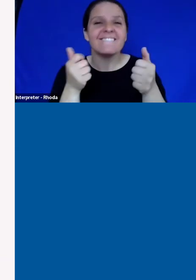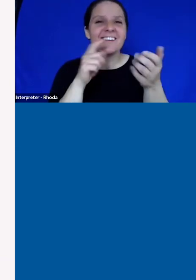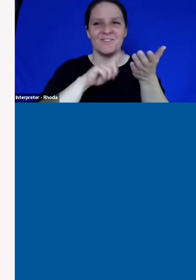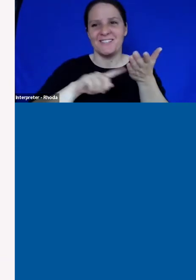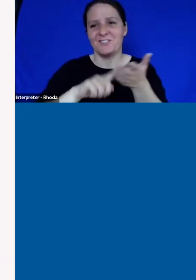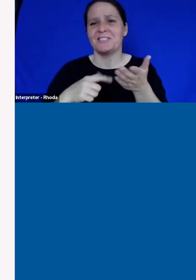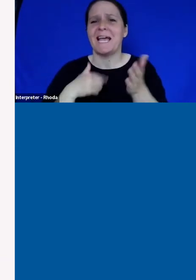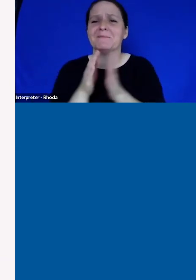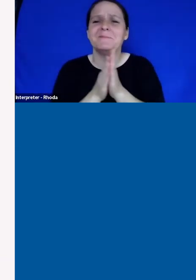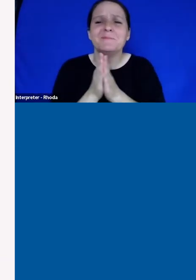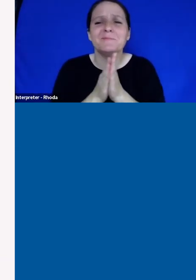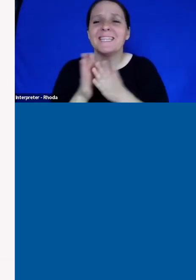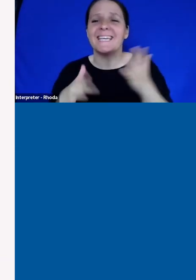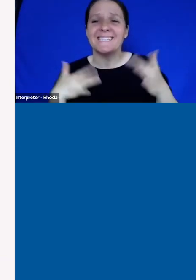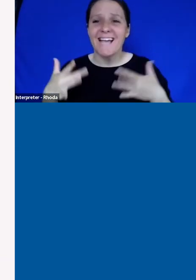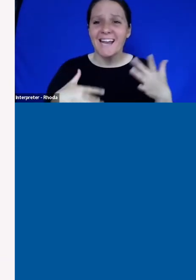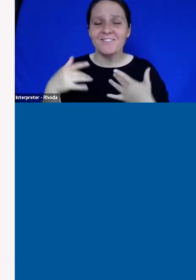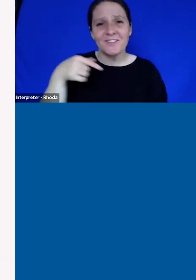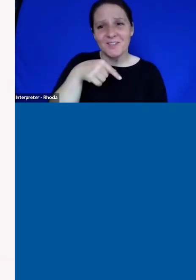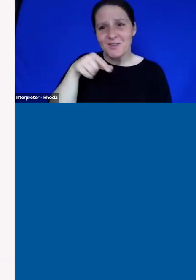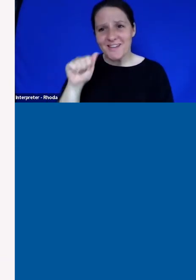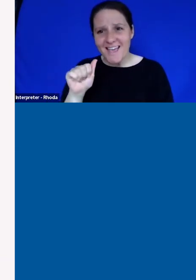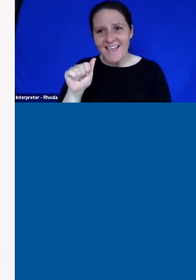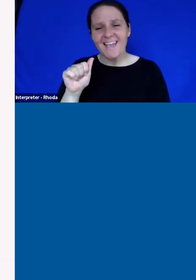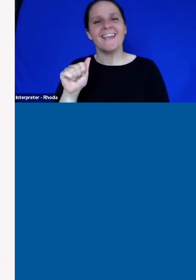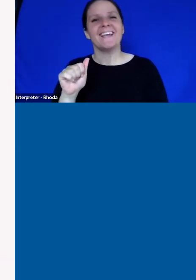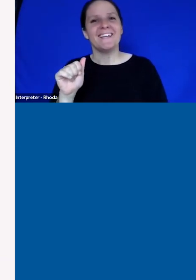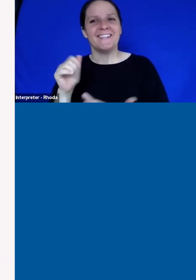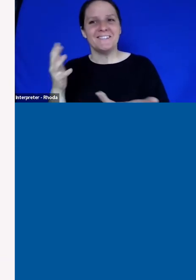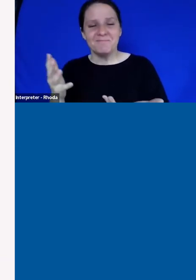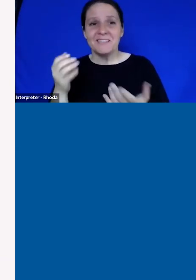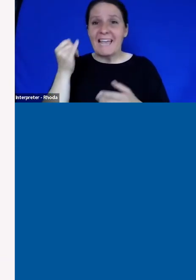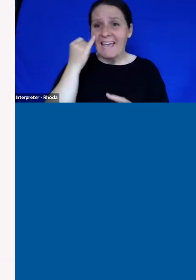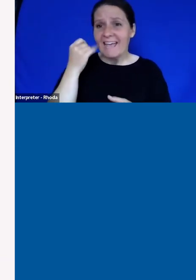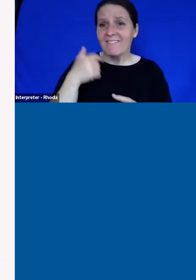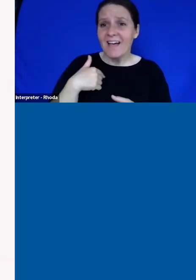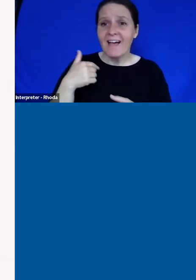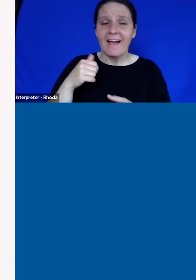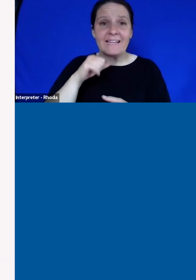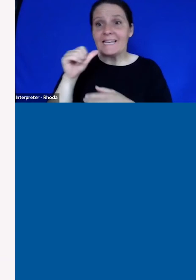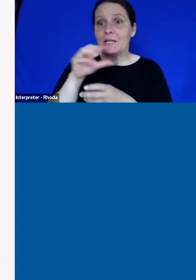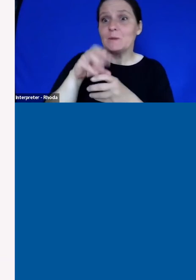so that we can go through any specifics you may have, but if I didn't cover anything today, trust me,